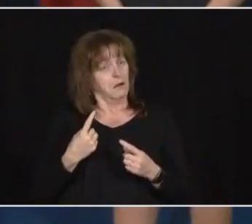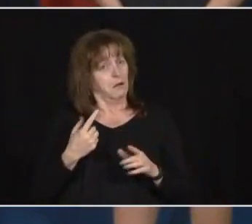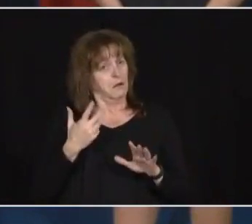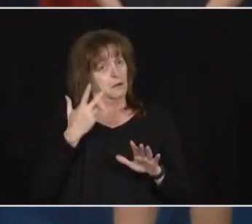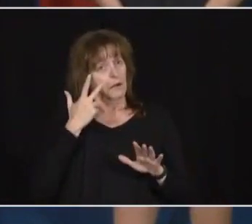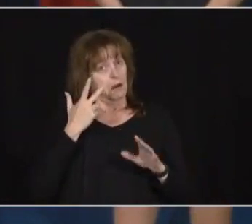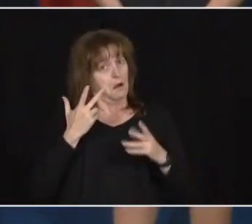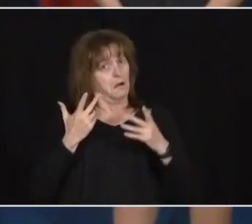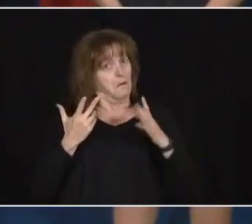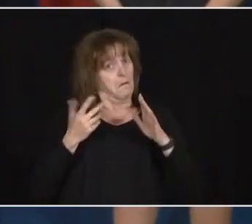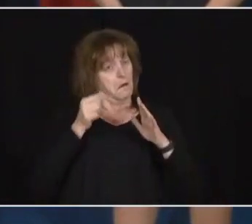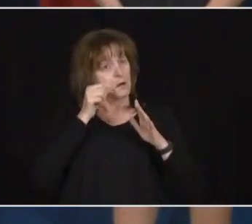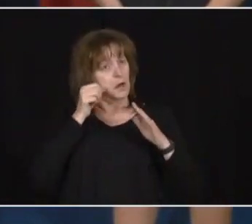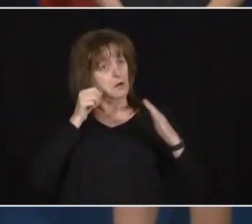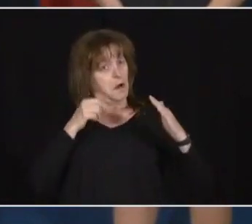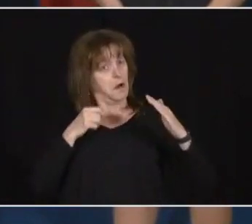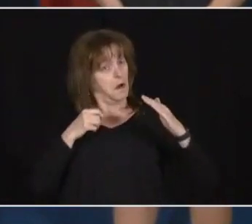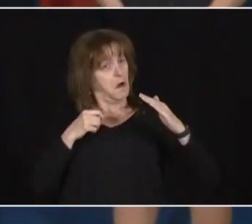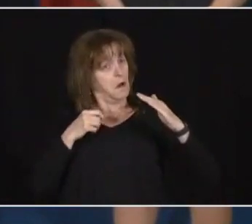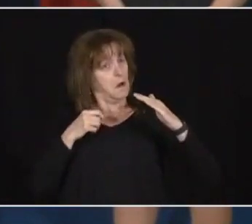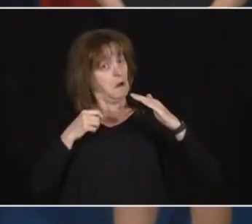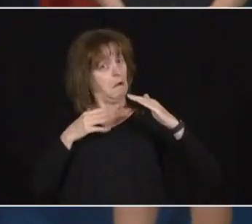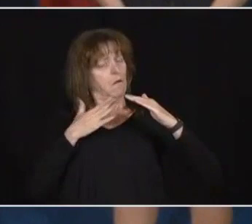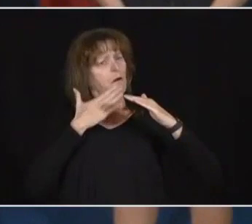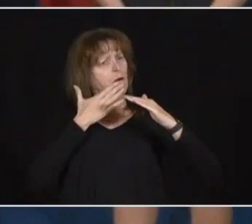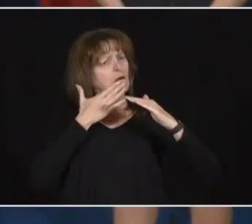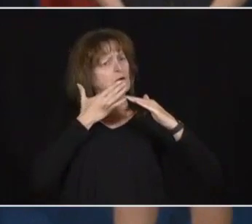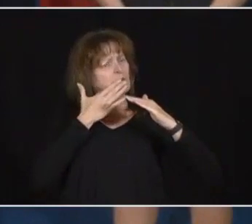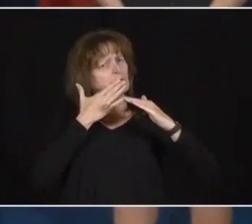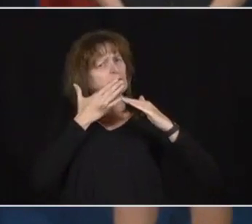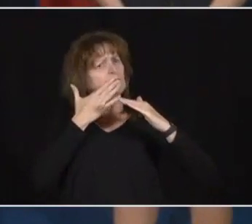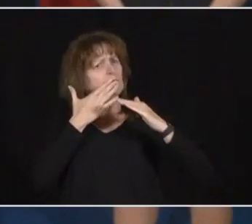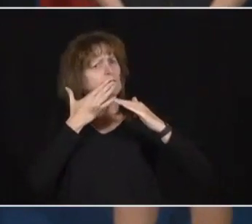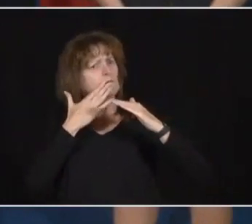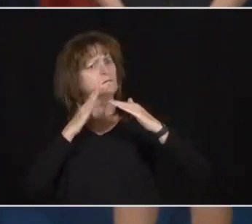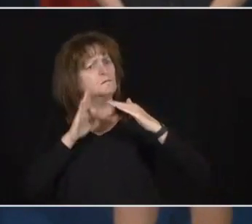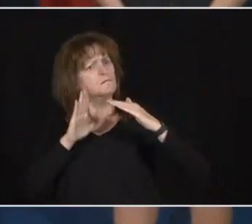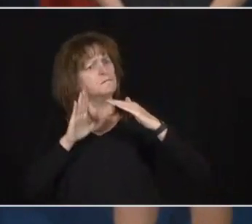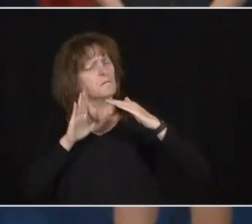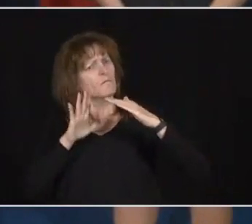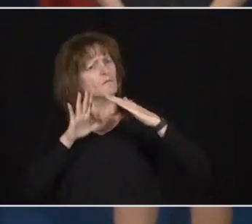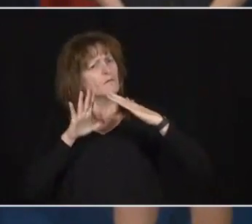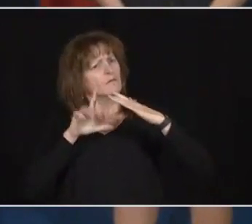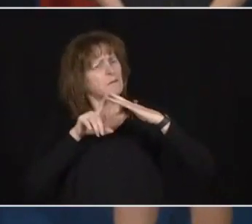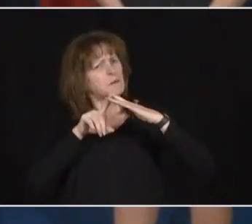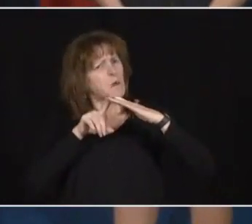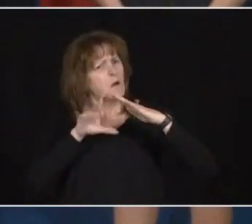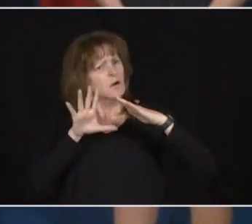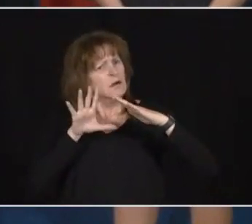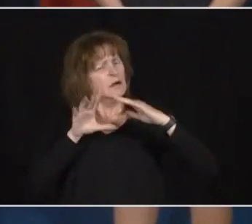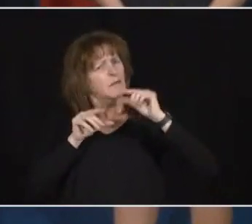trend that actually has seen the needle start going southward. It's the lowest